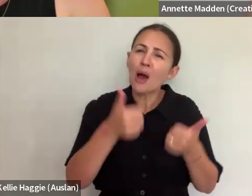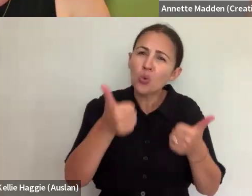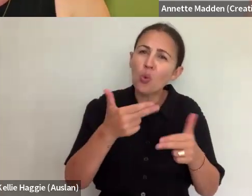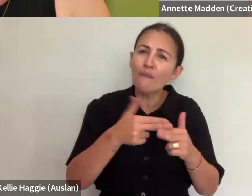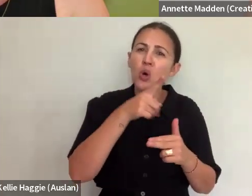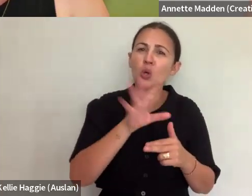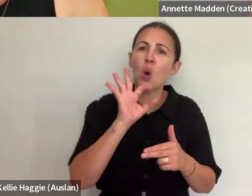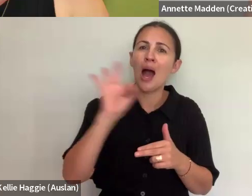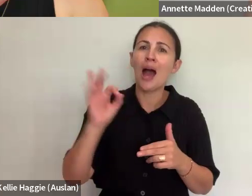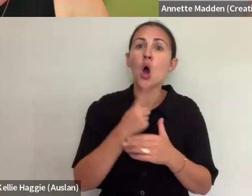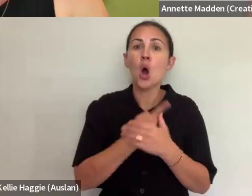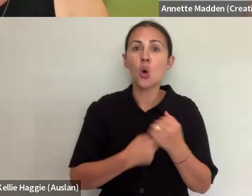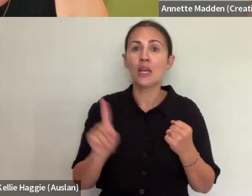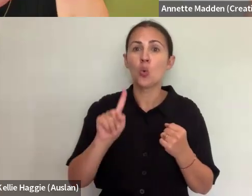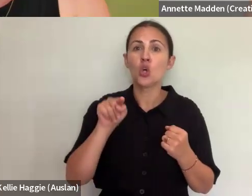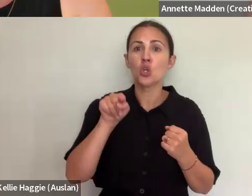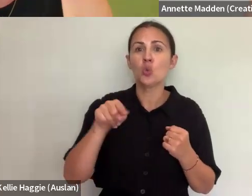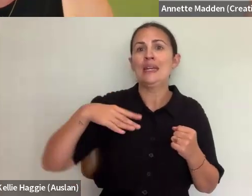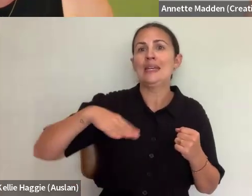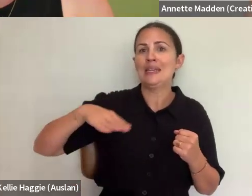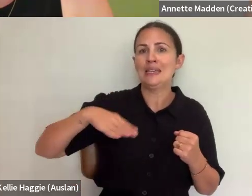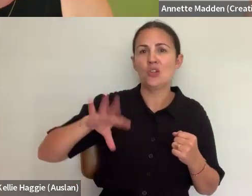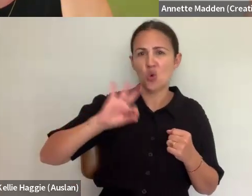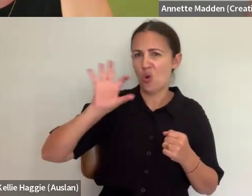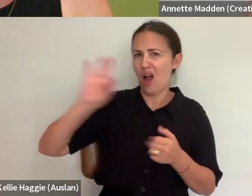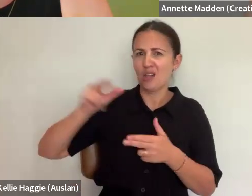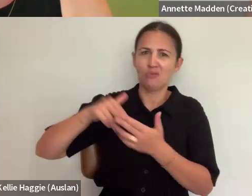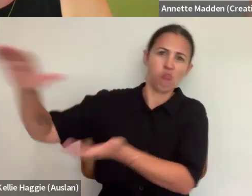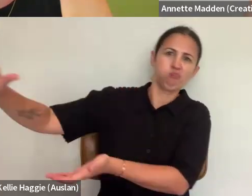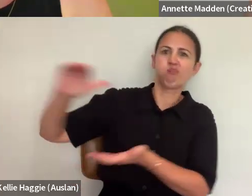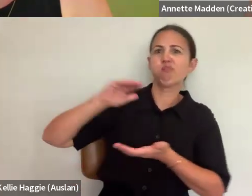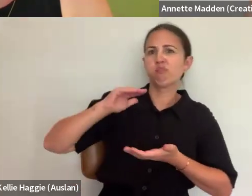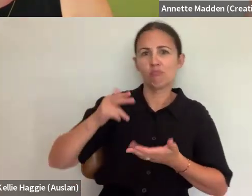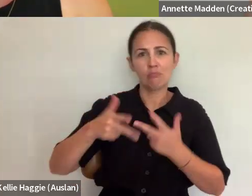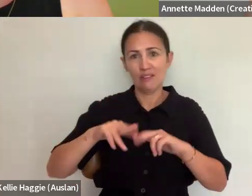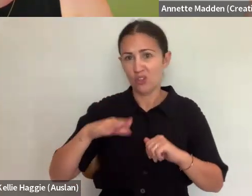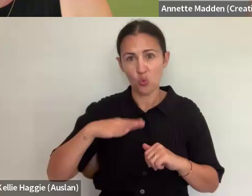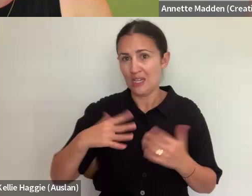obviously that is just the maximum amount you can apply for. But really, we encourage